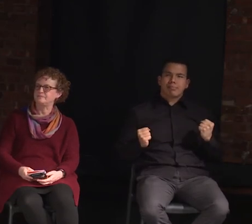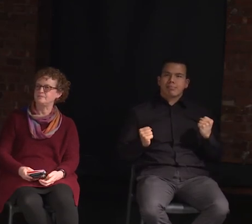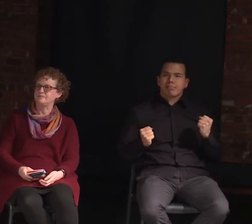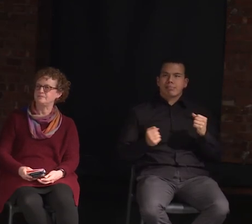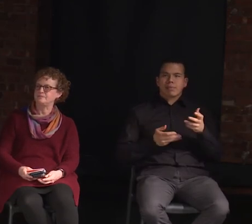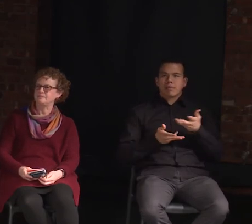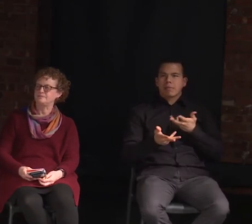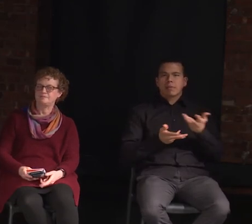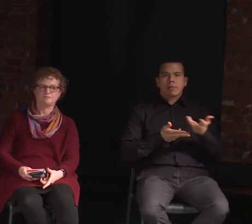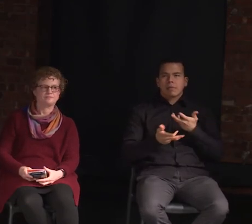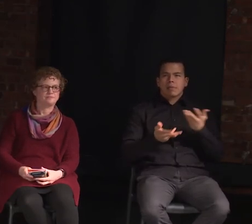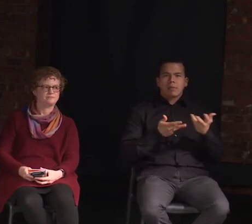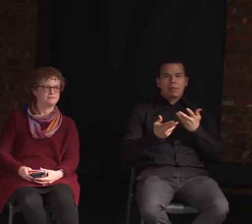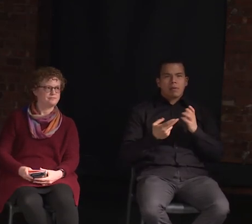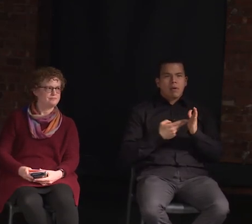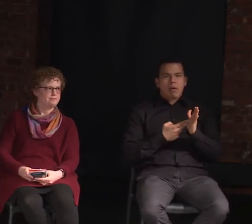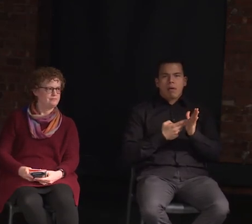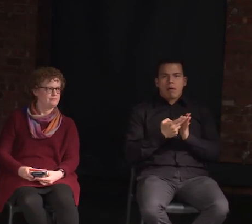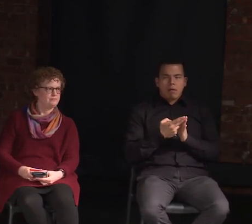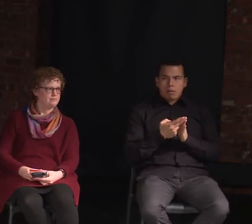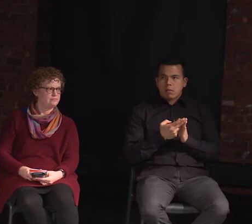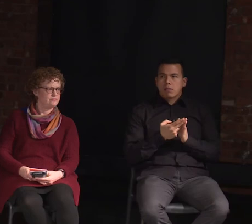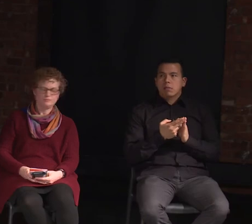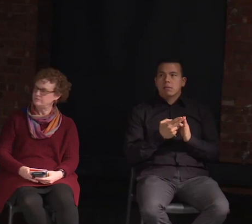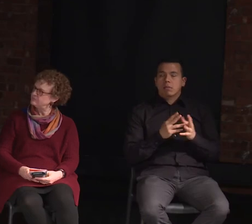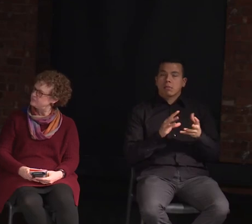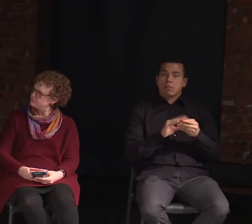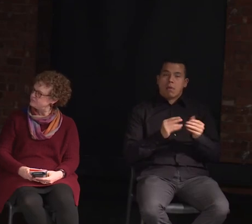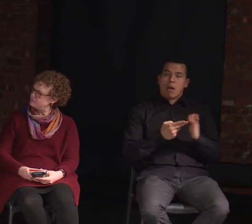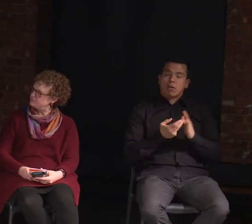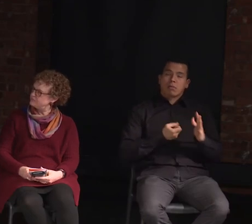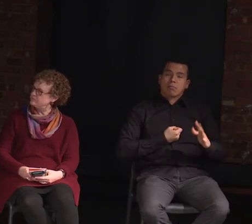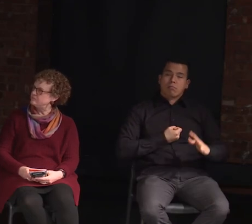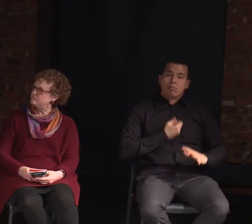to be able to say that and to move past it, and to reach out to each other.